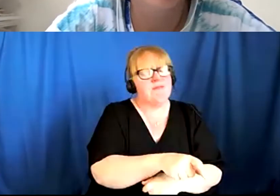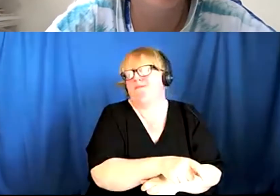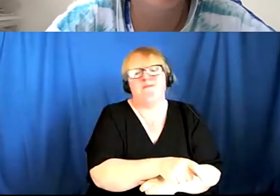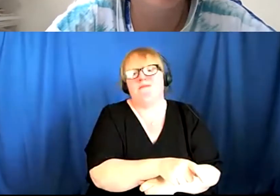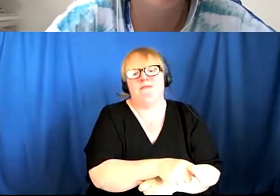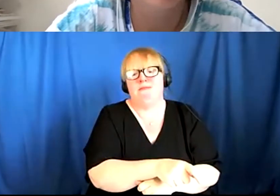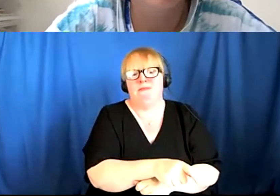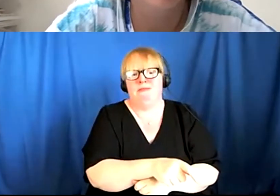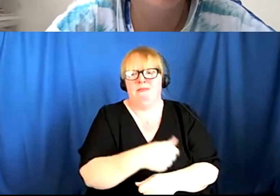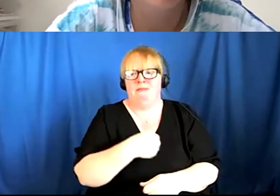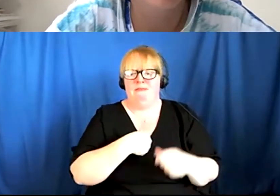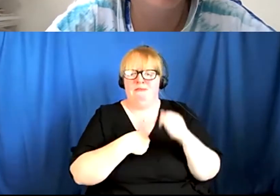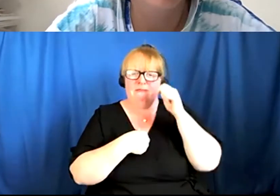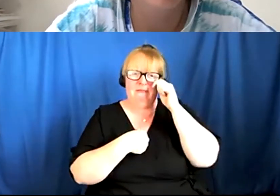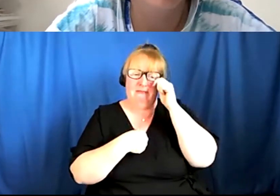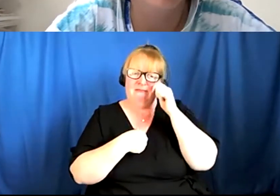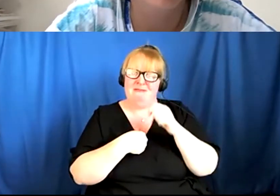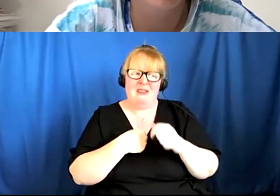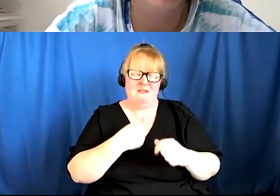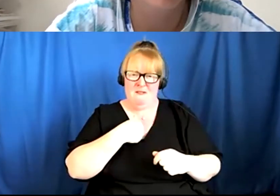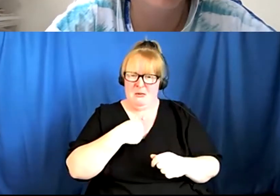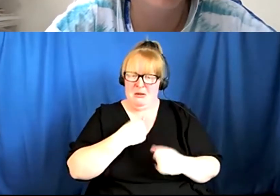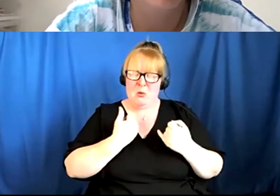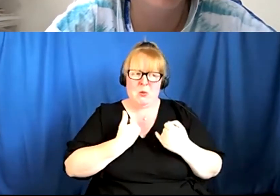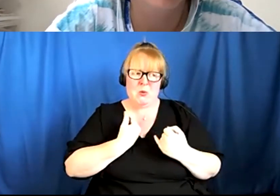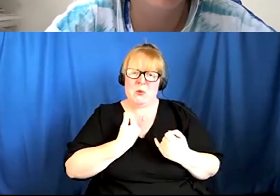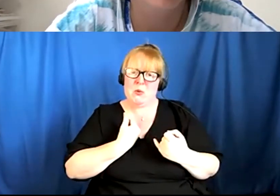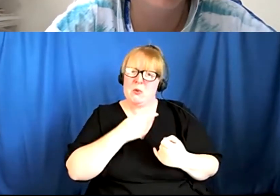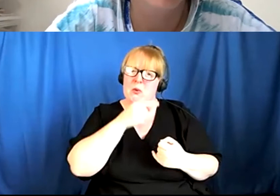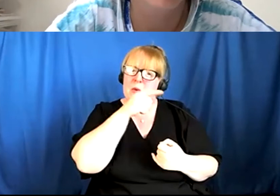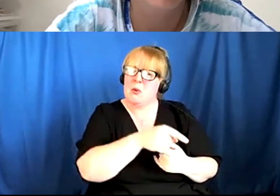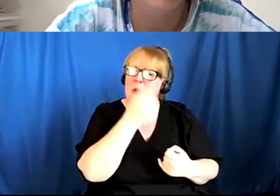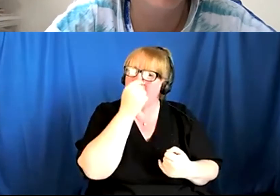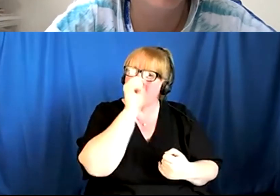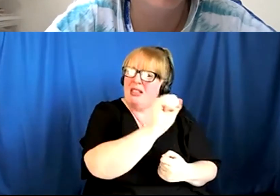didn't still have, you know, an attachment to those things or a degree of shame about you know,